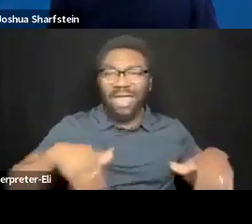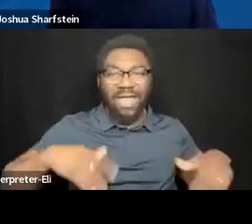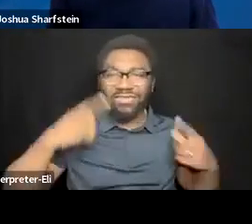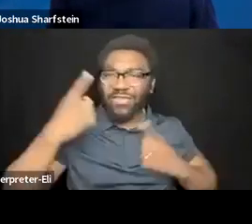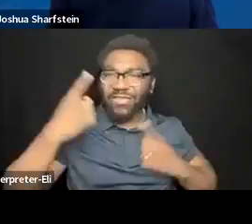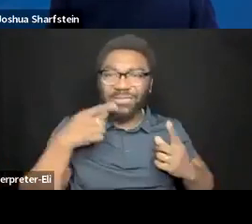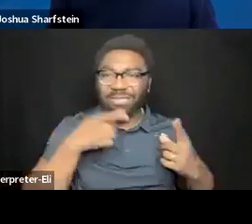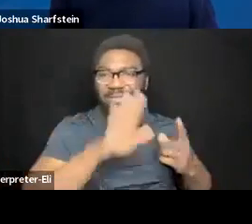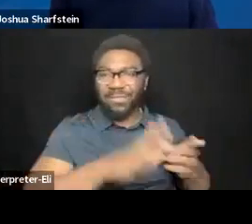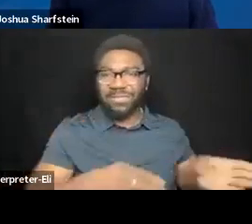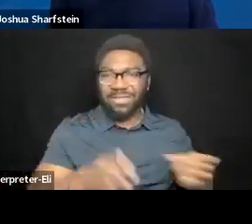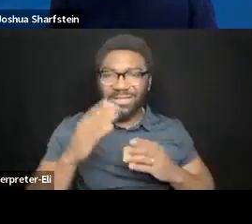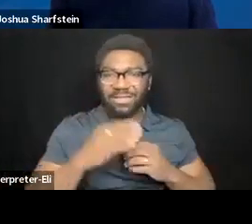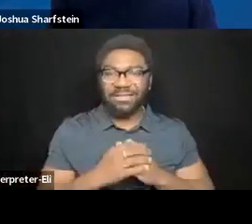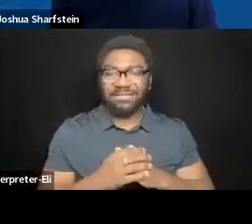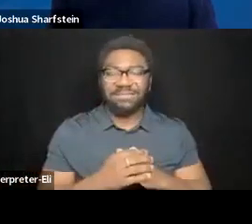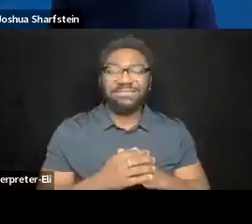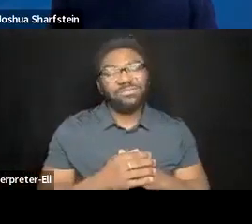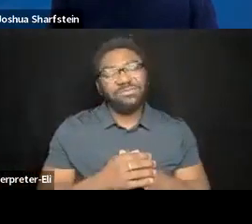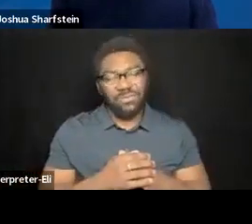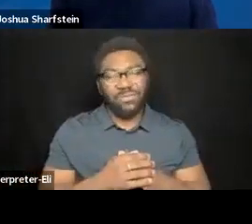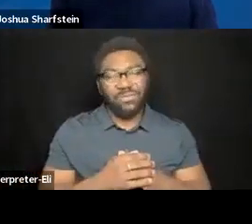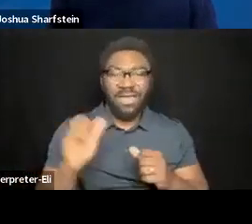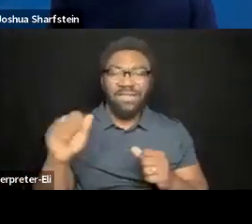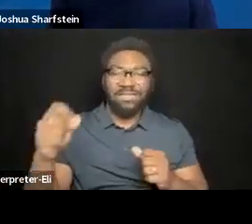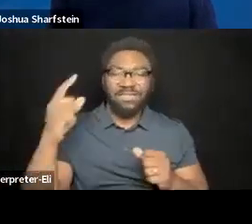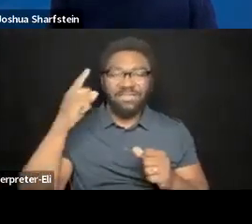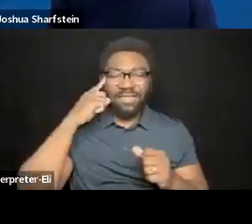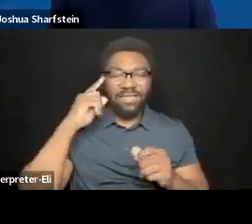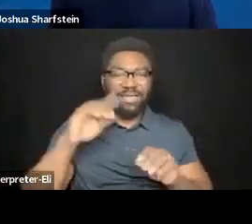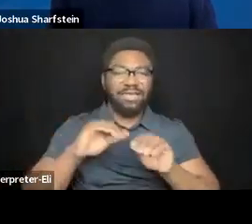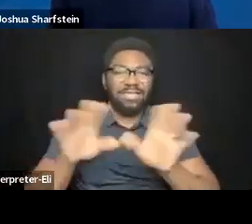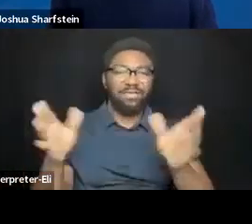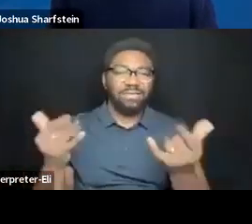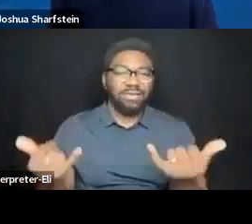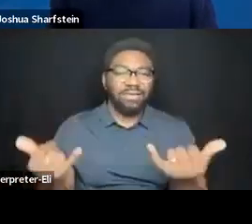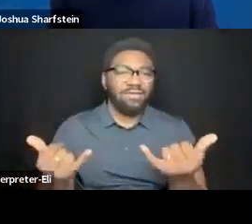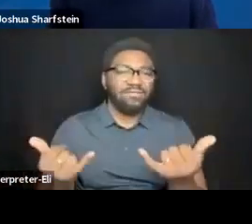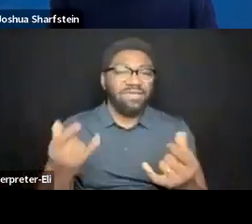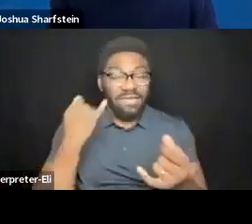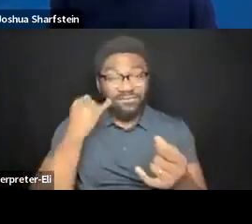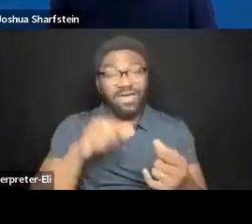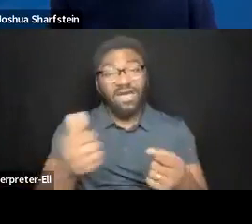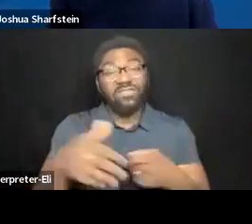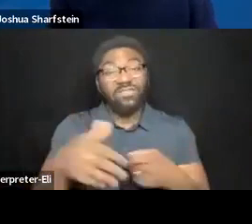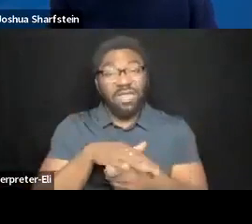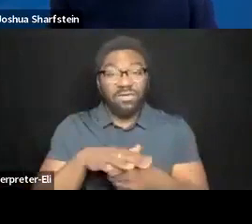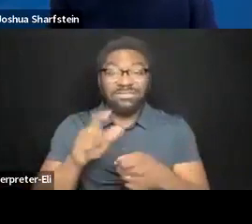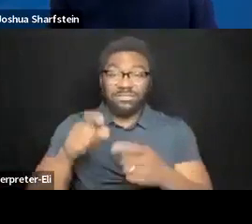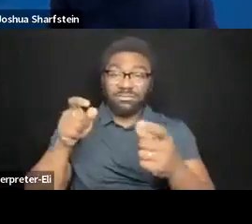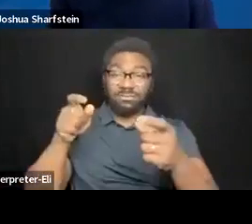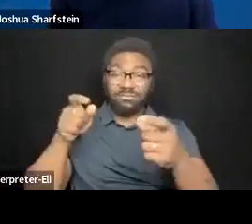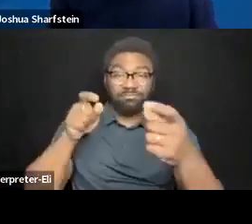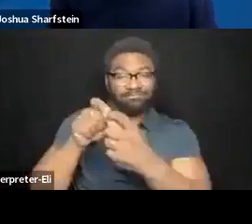So I do think that it is clear enough, but if there are areas that you think need to be more clear, we should look at that.